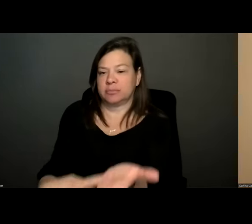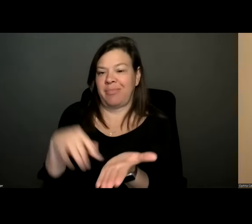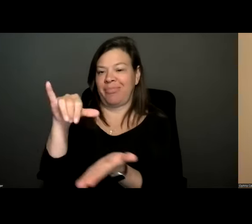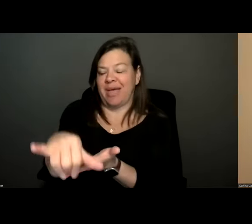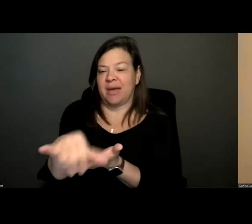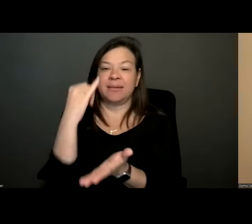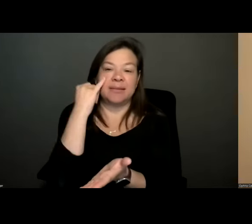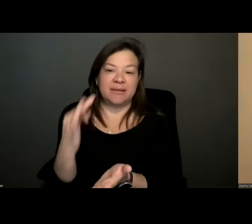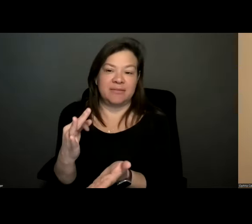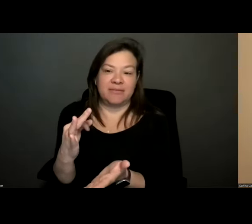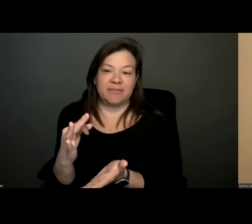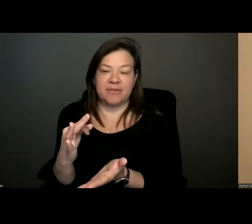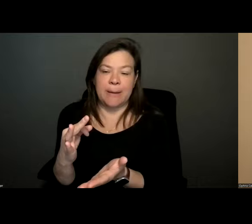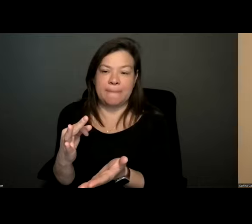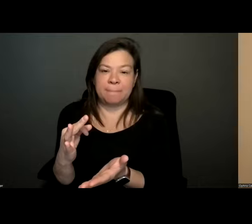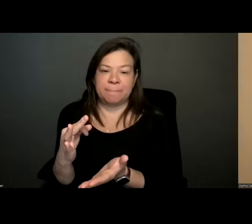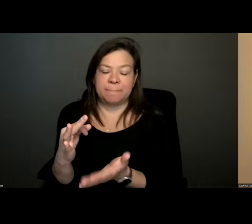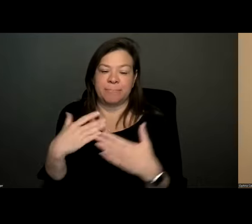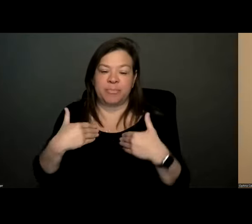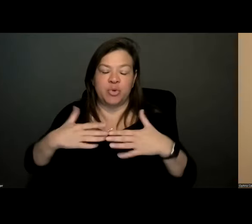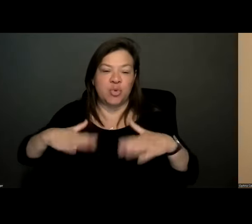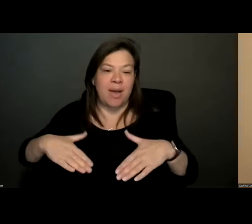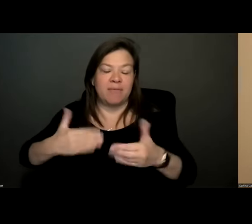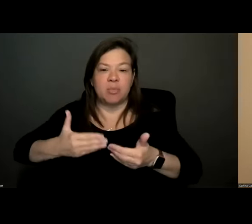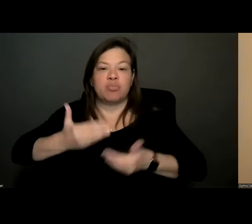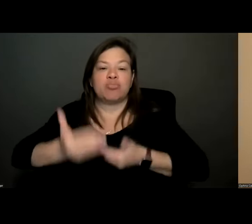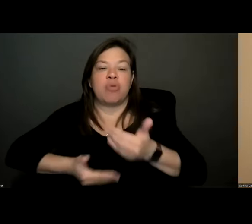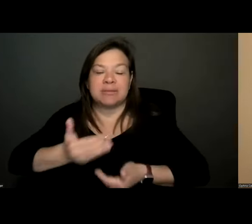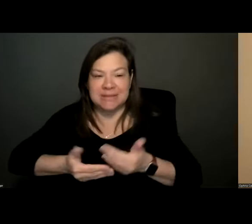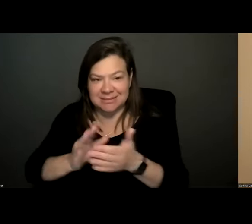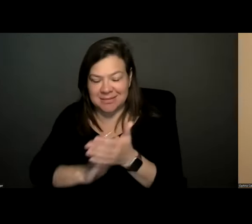if you haven't really had the chance to process that identity for yourself.